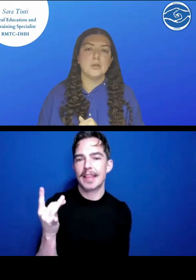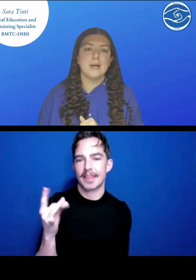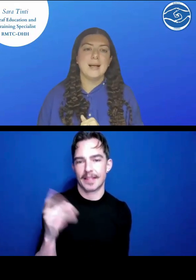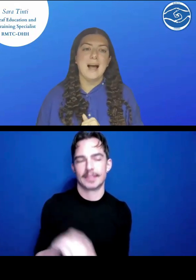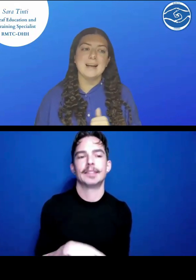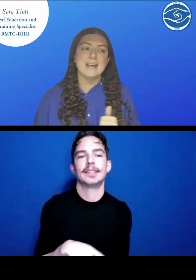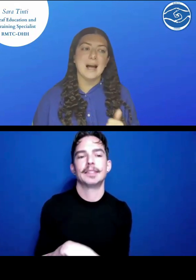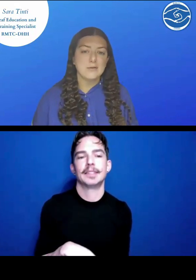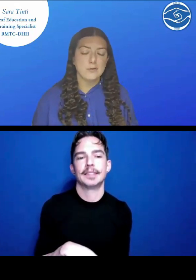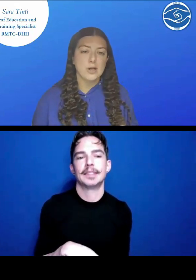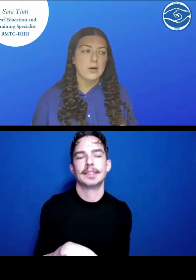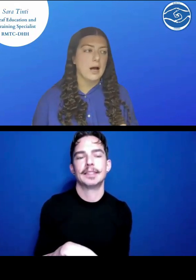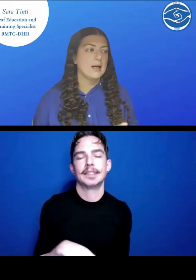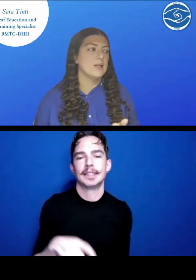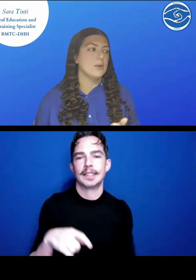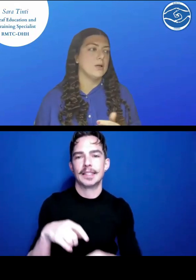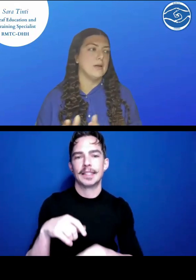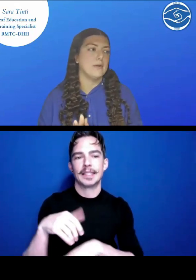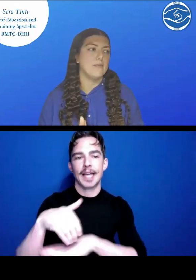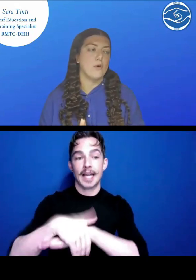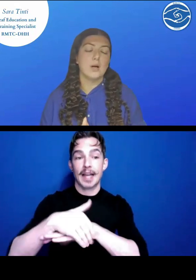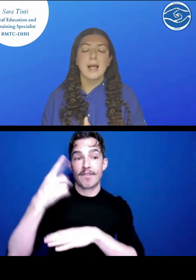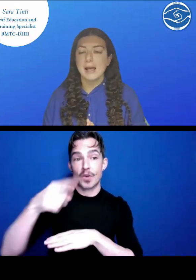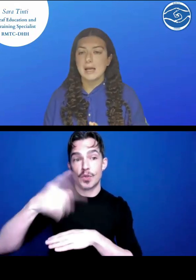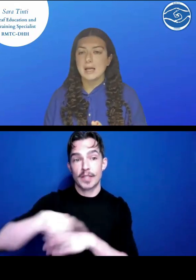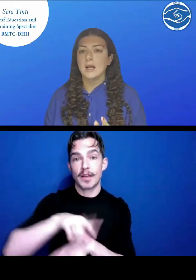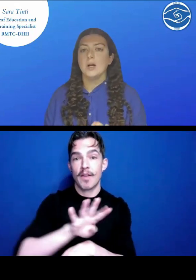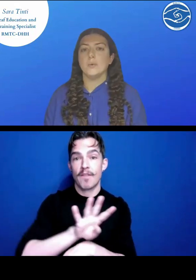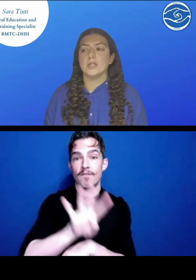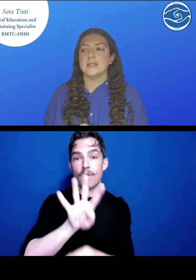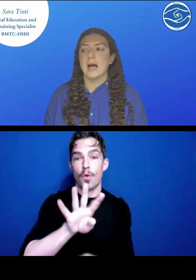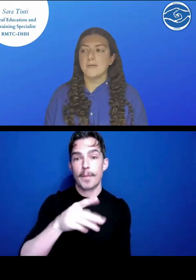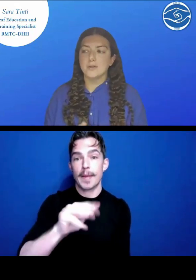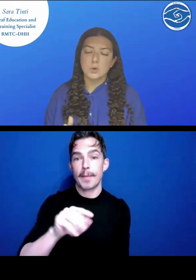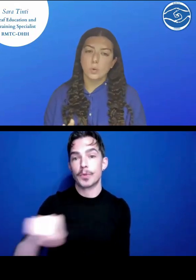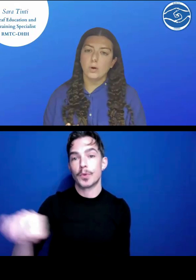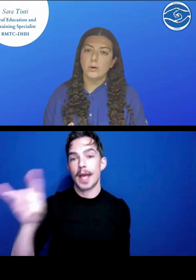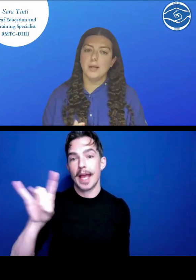We're doing it at night for you guys, so it'd be from 4 to 8, which is after school,